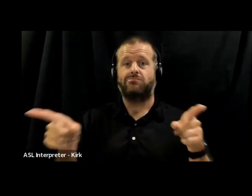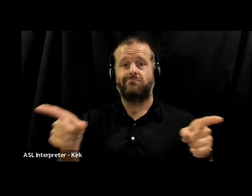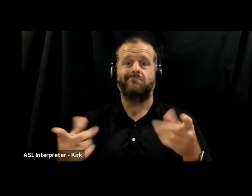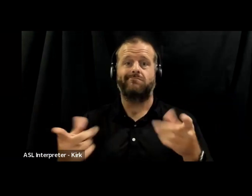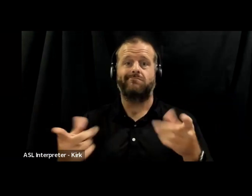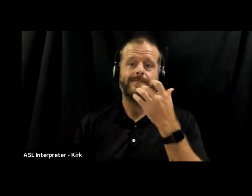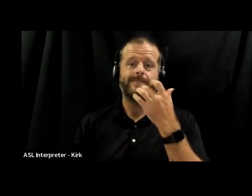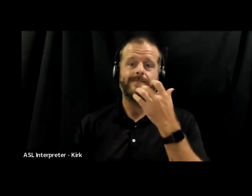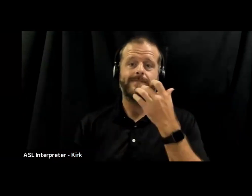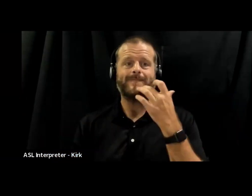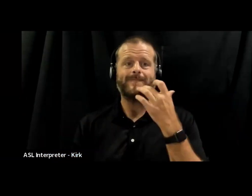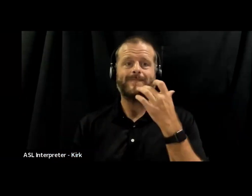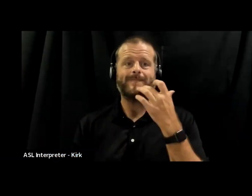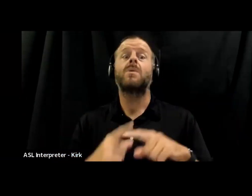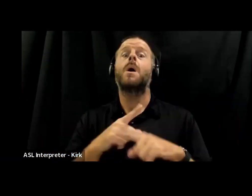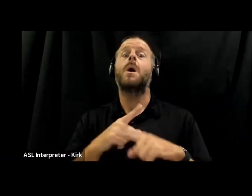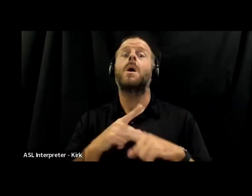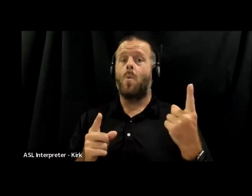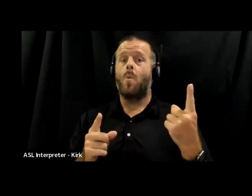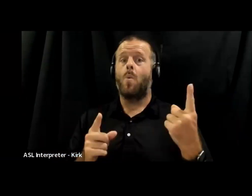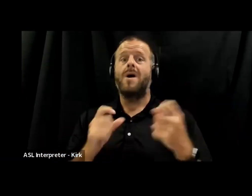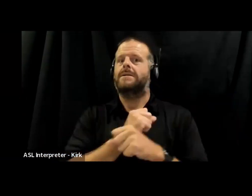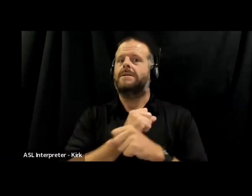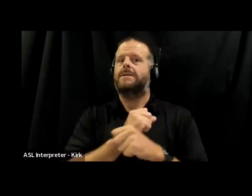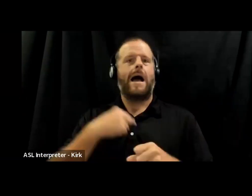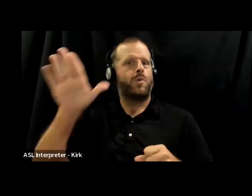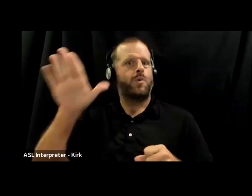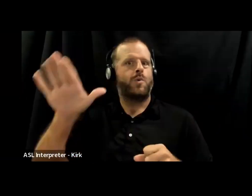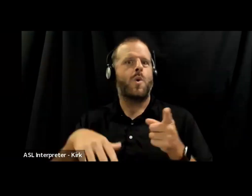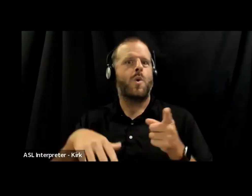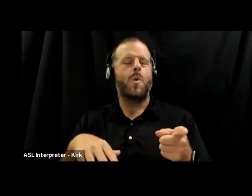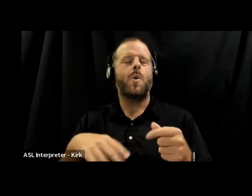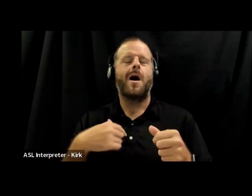1, I did not know, and I was very floored by this.